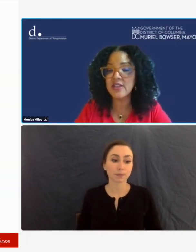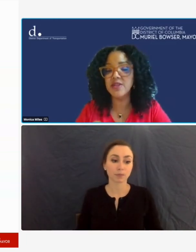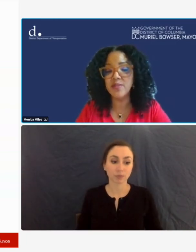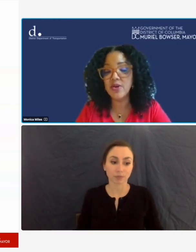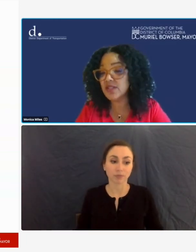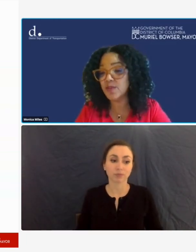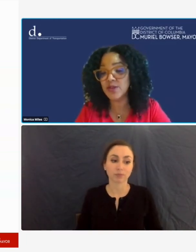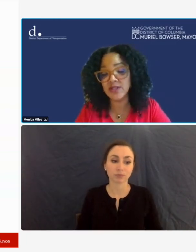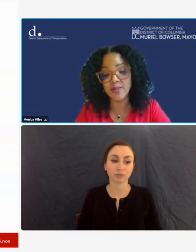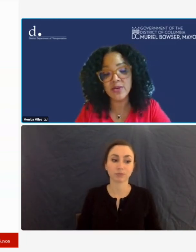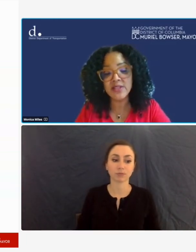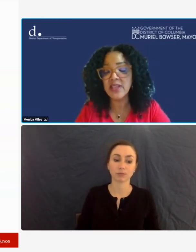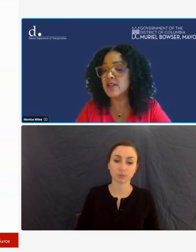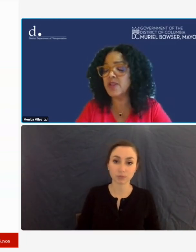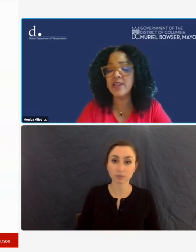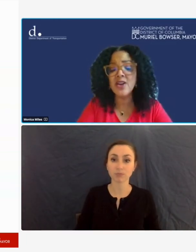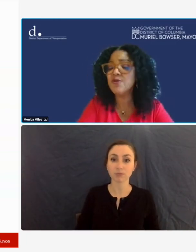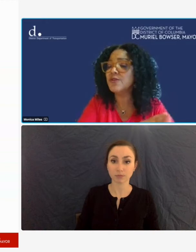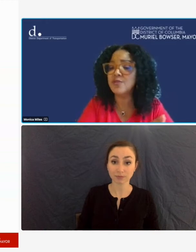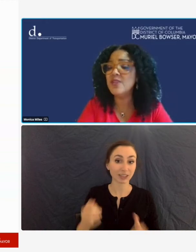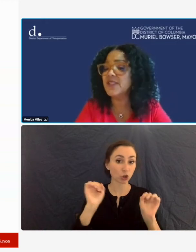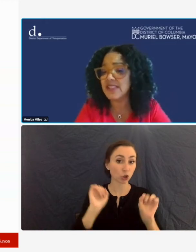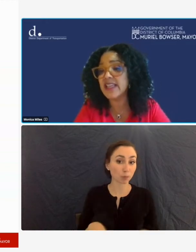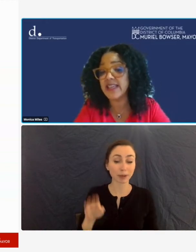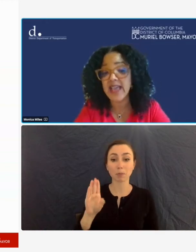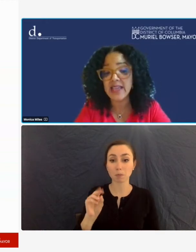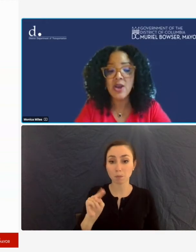bonus if the person got a bonus and it could be any other fringe benefits that they get